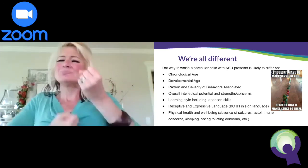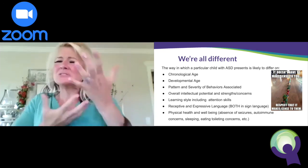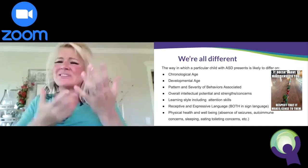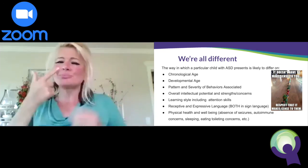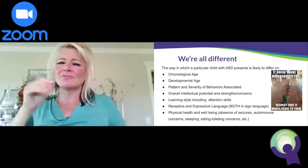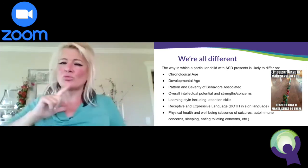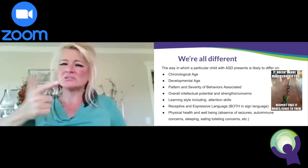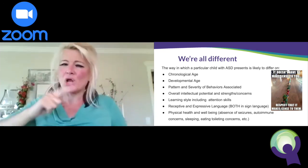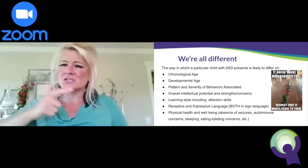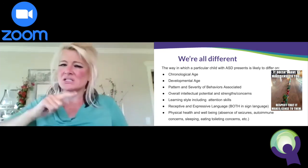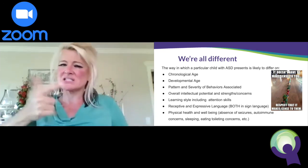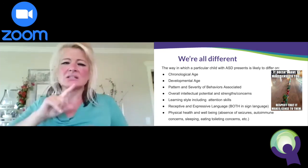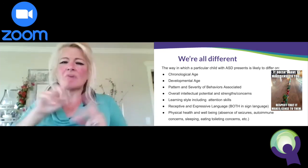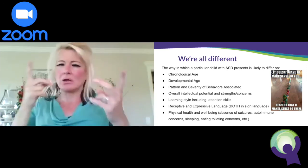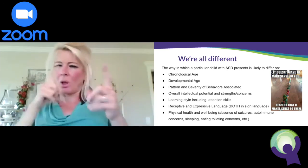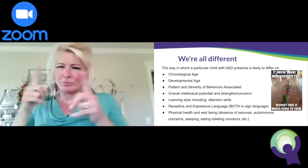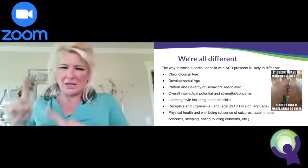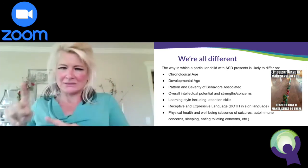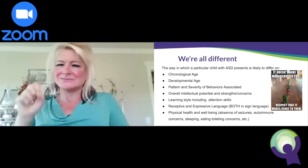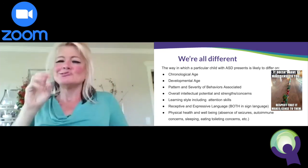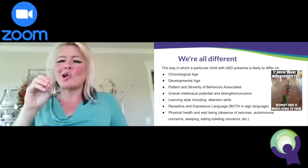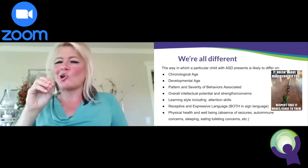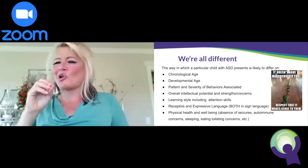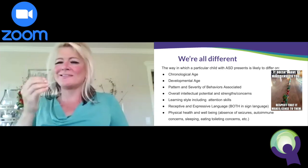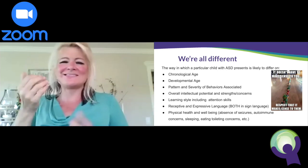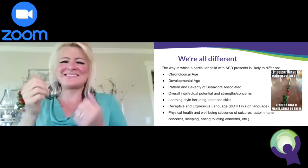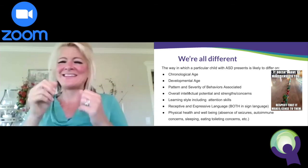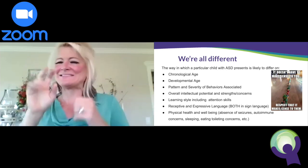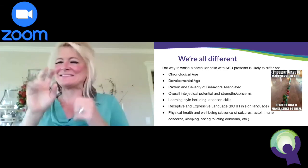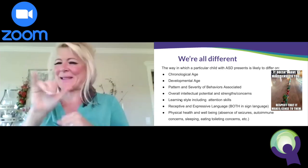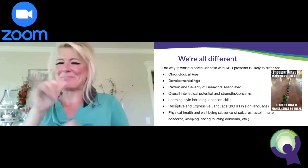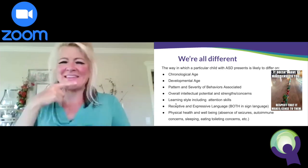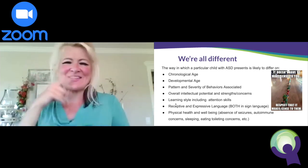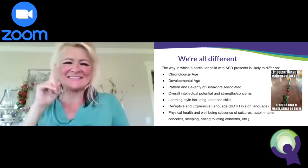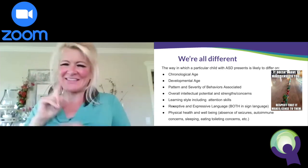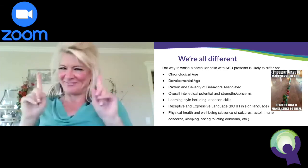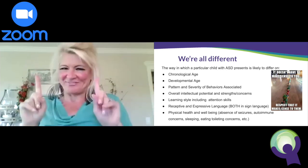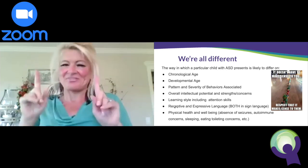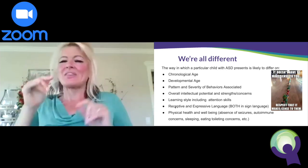Those kind of things trying to support that and turn taking of course, that's another thing that can be worked